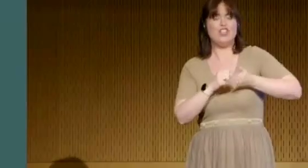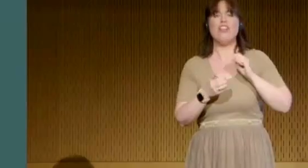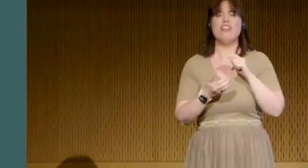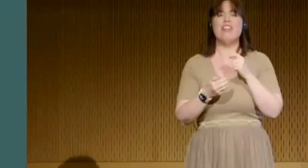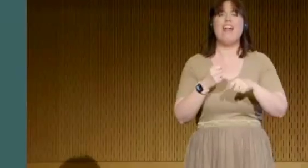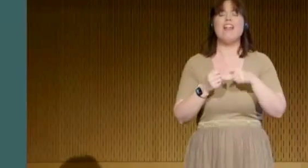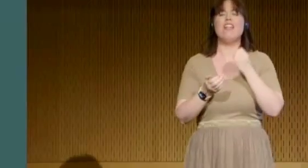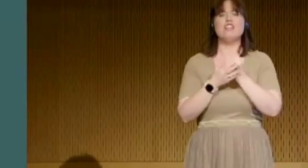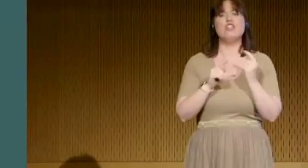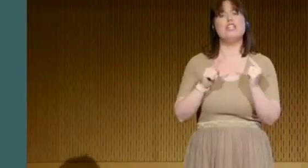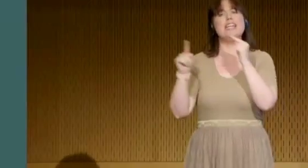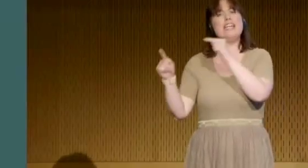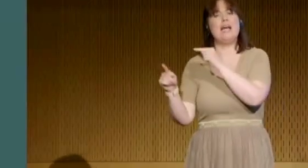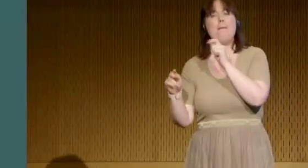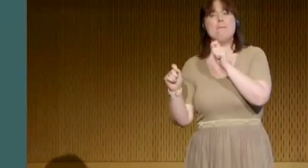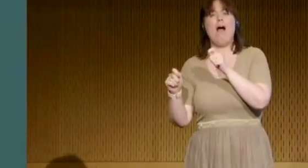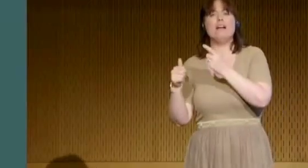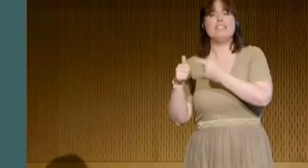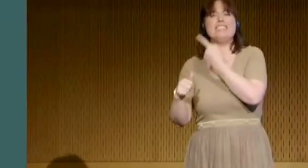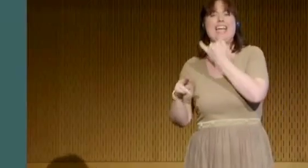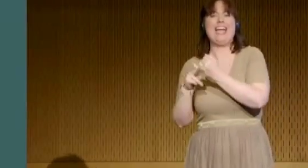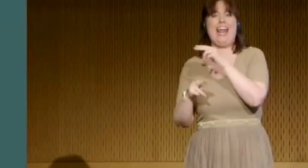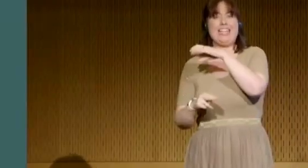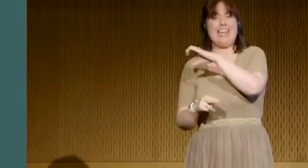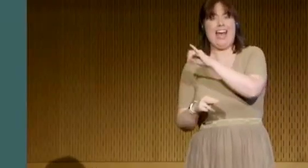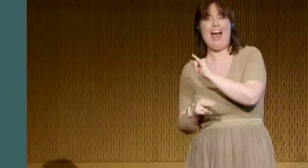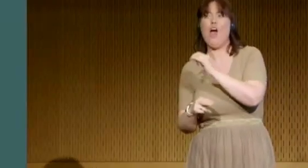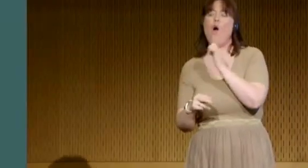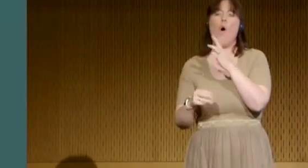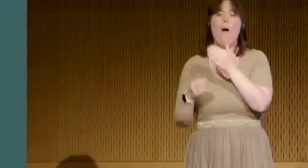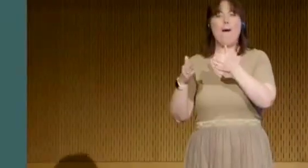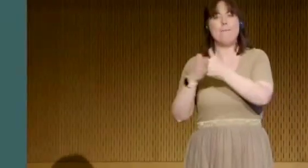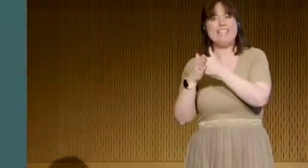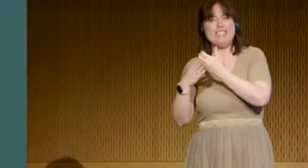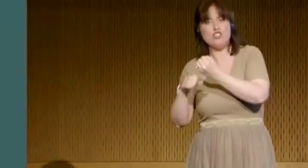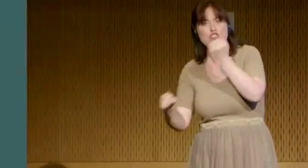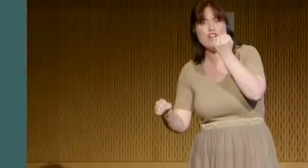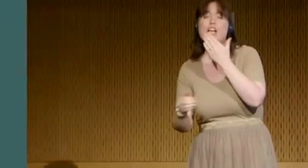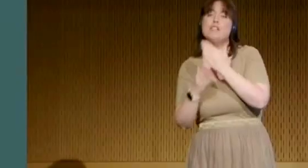NCI. They can do the business degree. Some of them go on to TU. Some of them apply for second year in